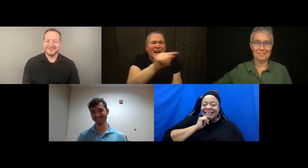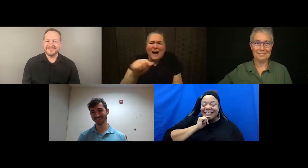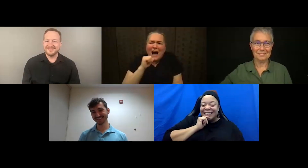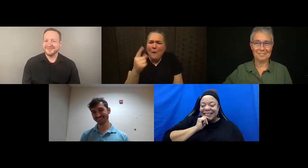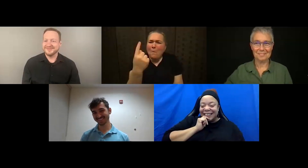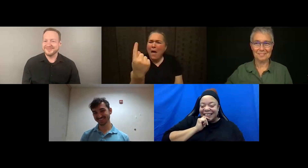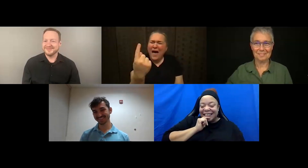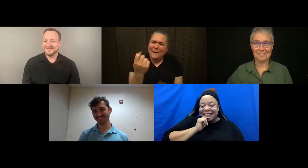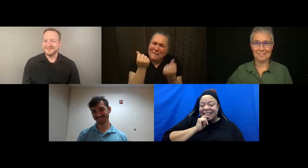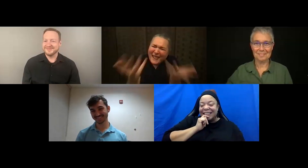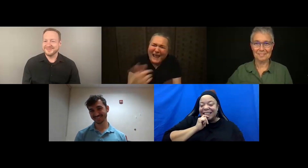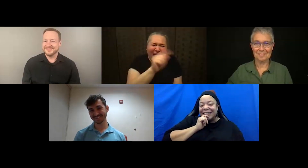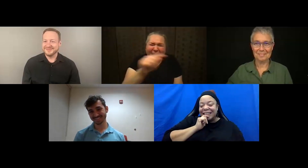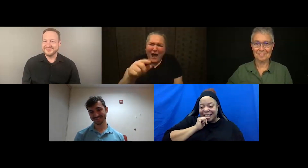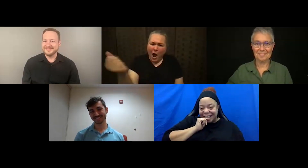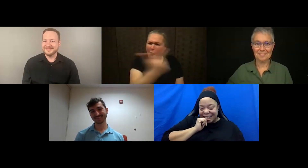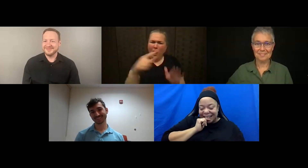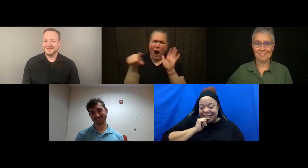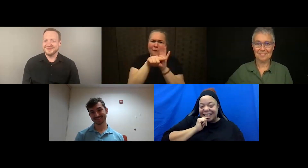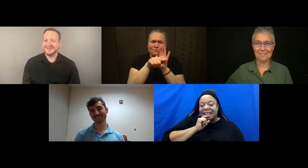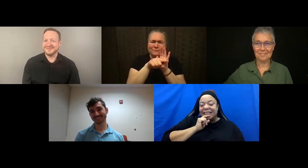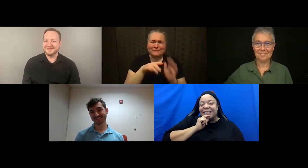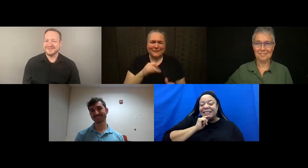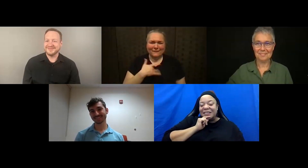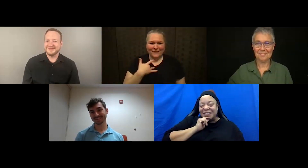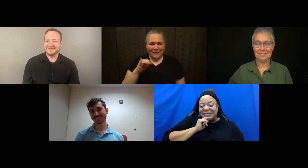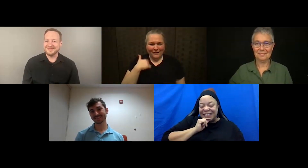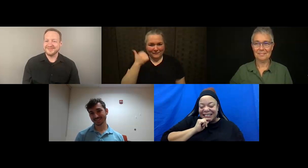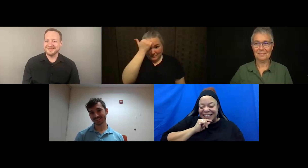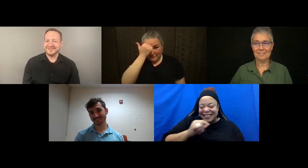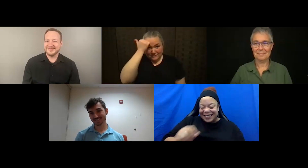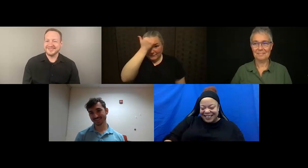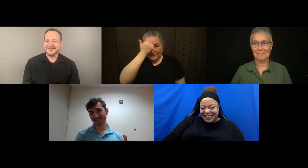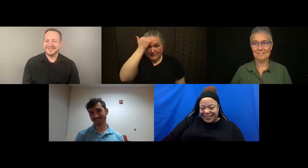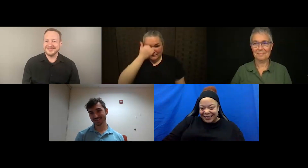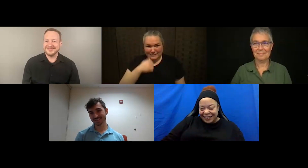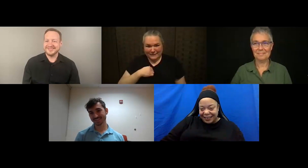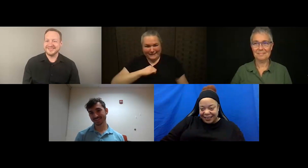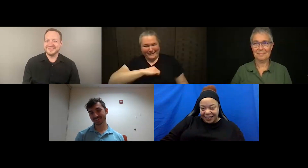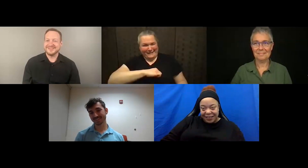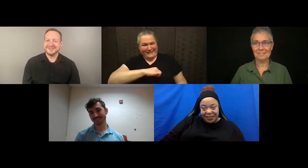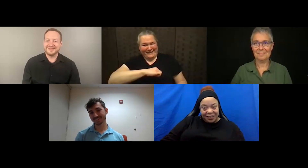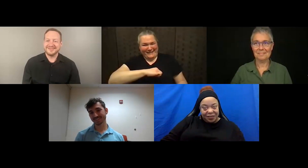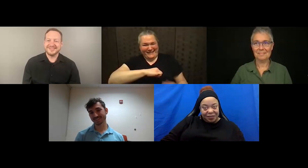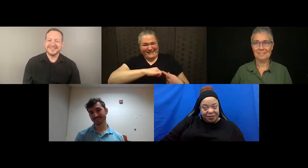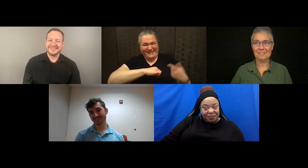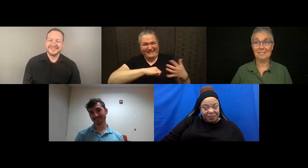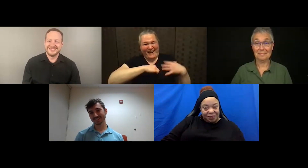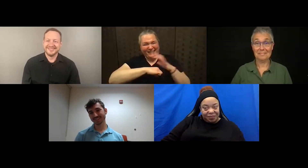so many movies that have this example, all of them have negative outcomes. That makes me feel